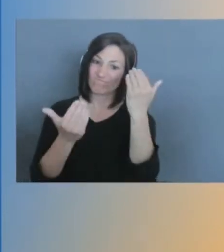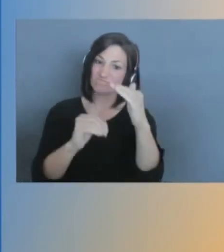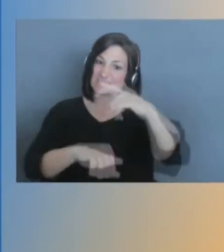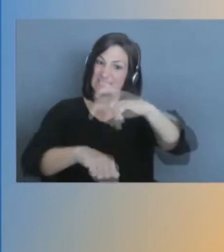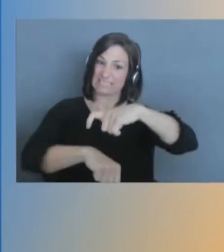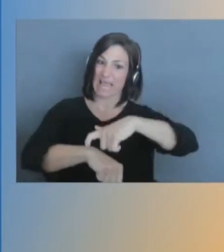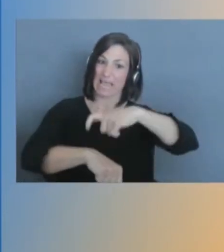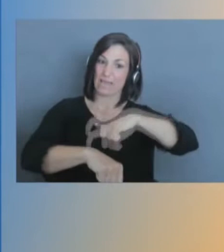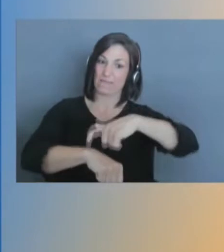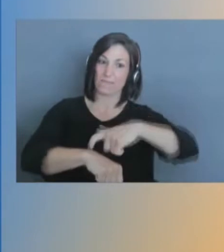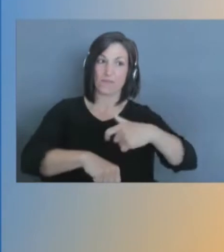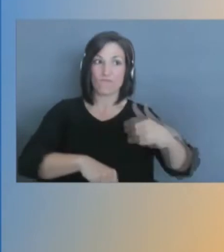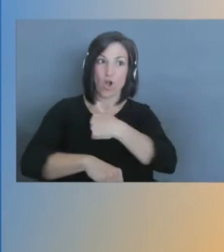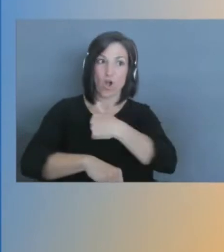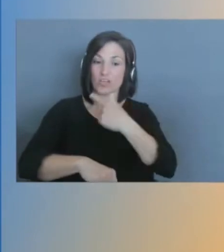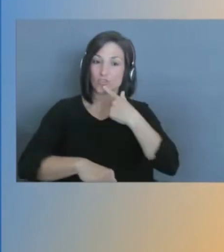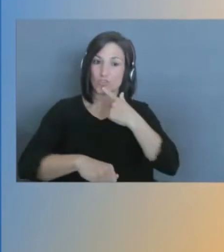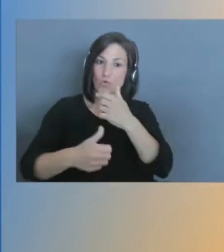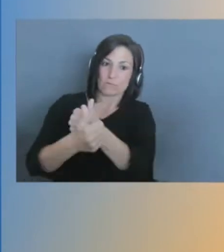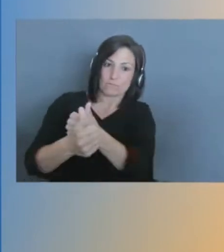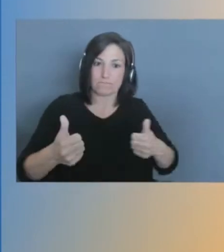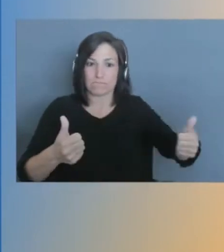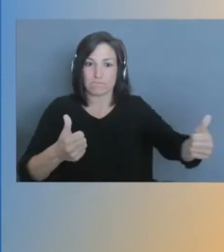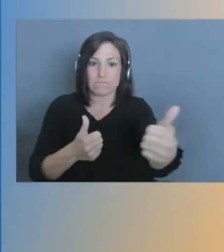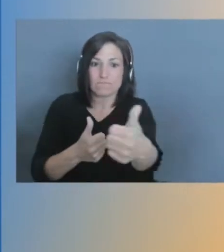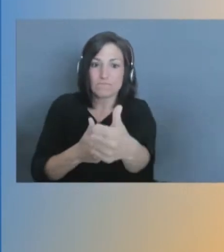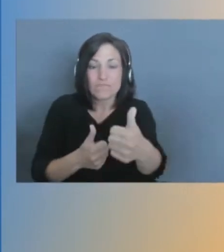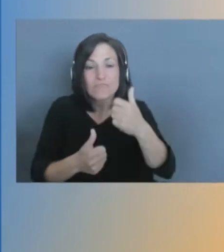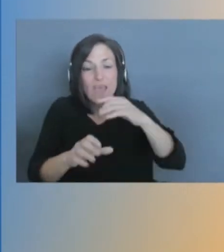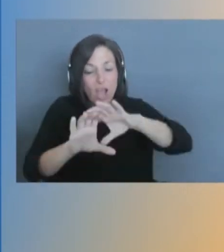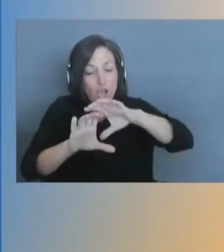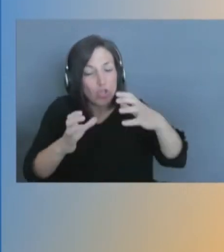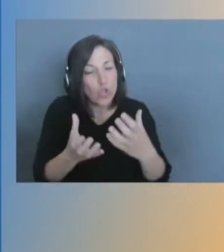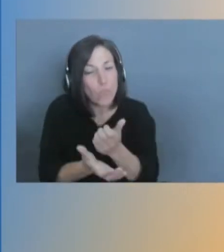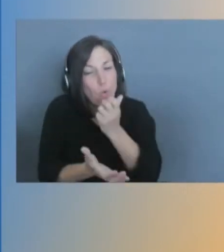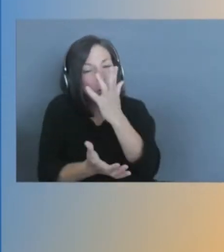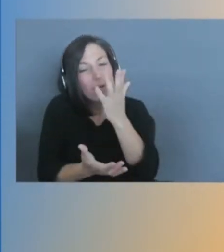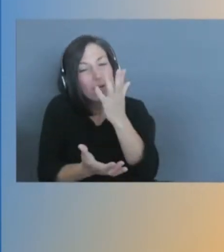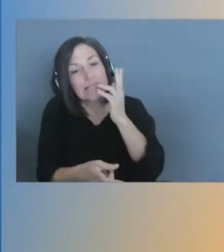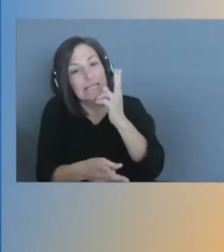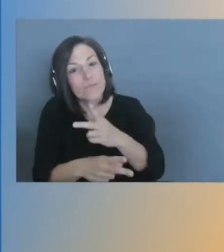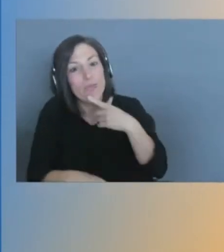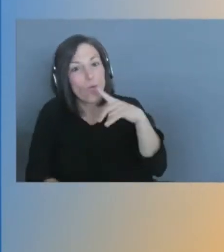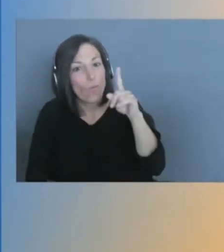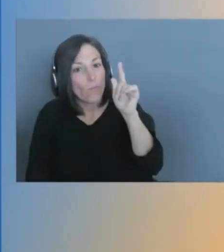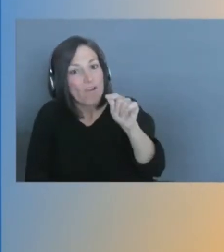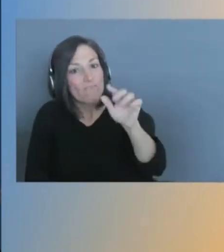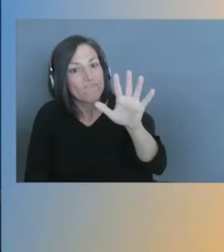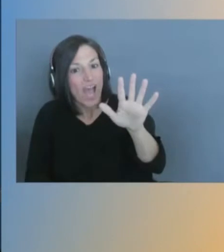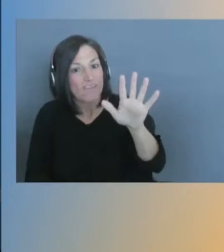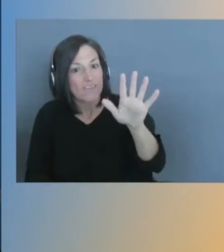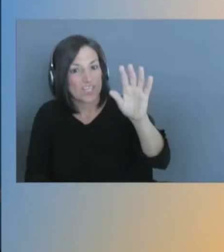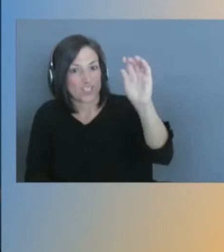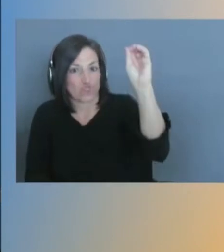headway, to keep the global warming at 1.5 degree Celsius. And then if we cross that threshold, there are going to be